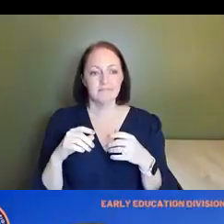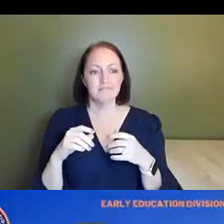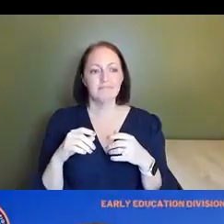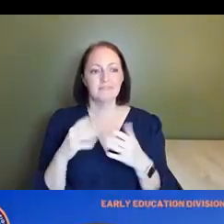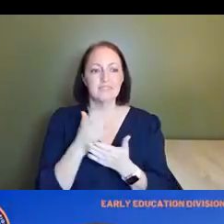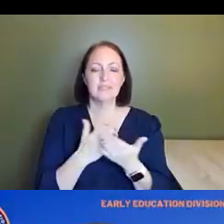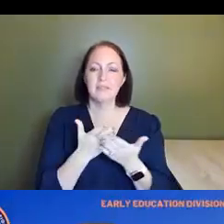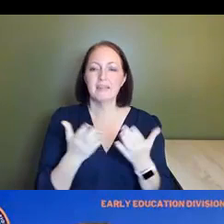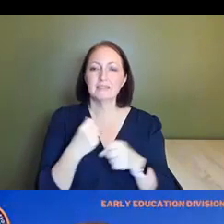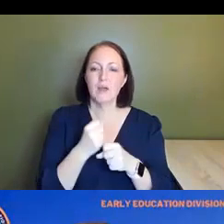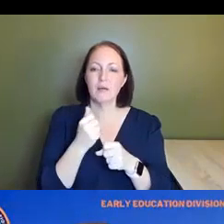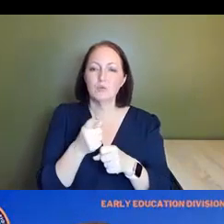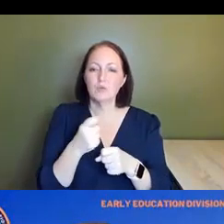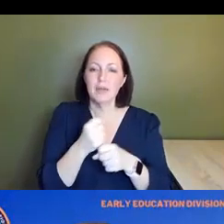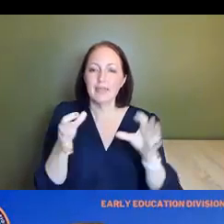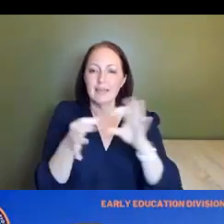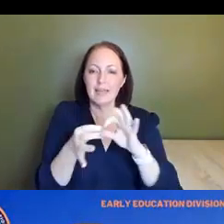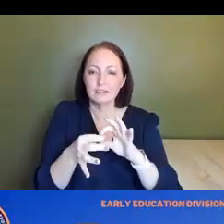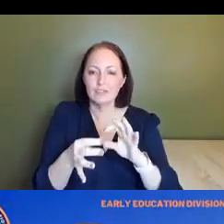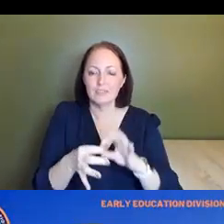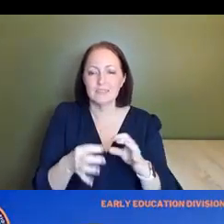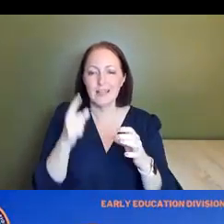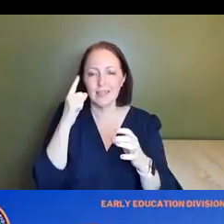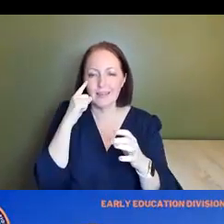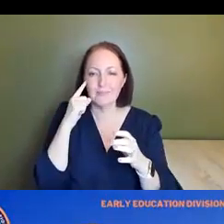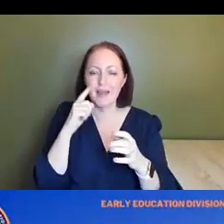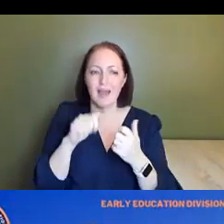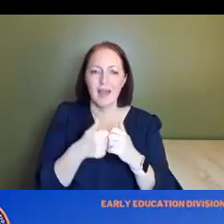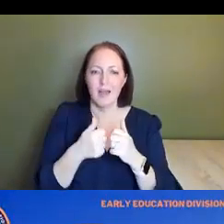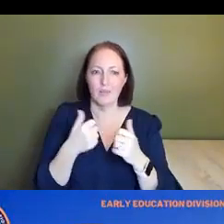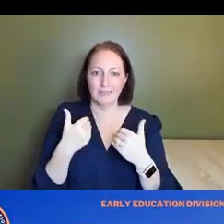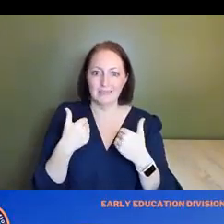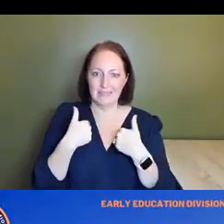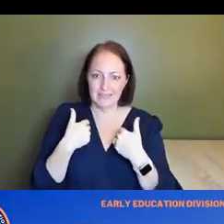these connections and start thinking about how these existing systems can be leveraged